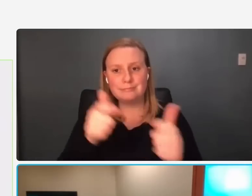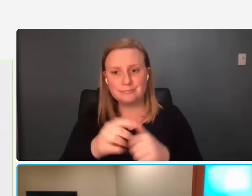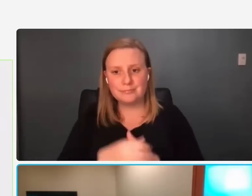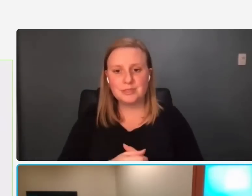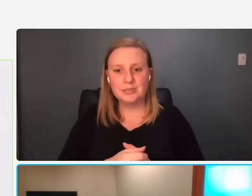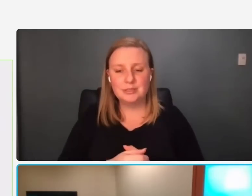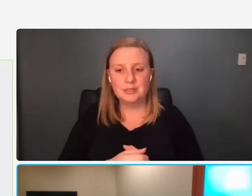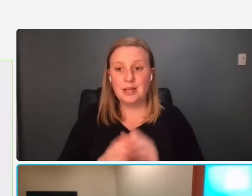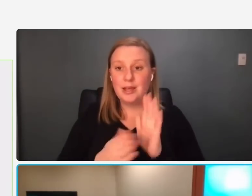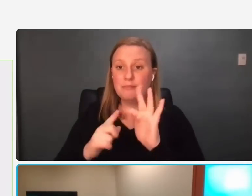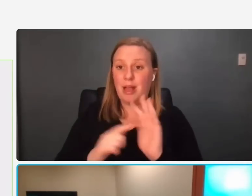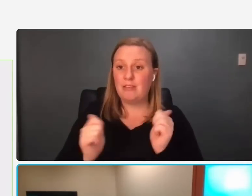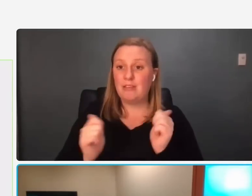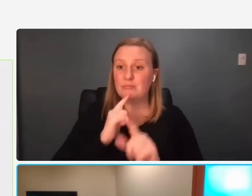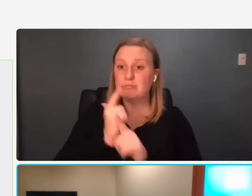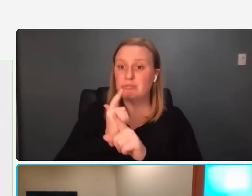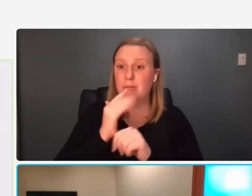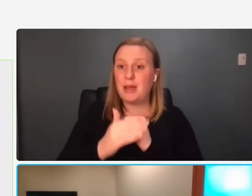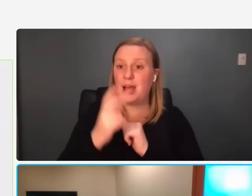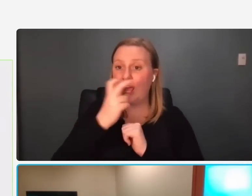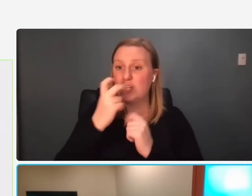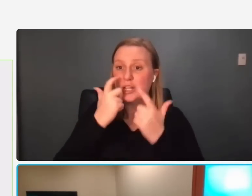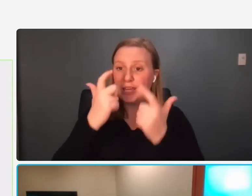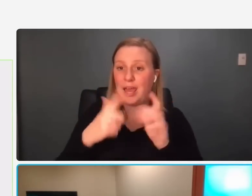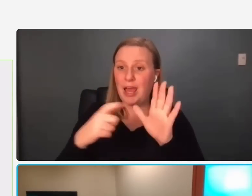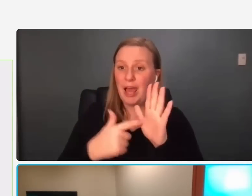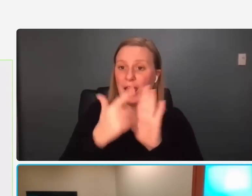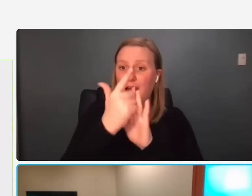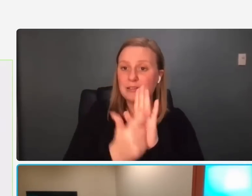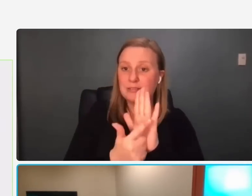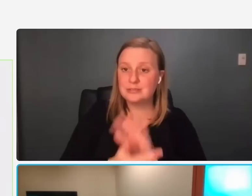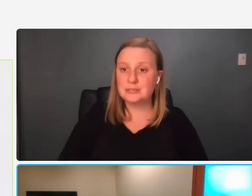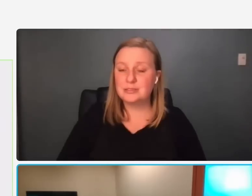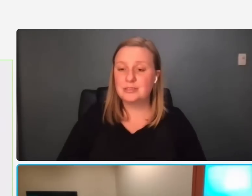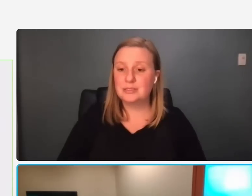what will be underpinning that Act. Also what Julia spoke today.